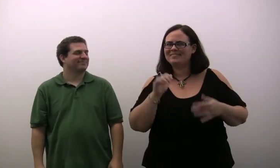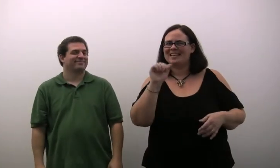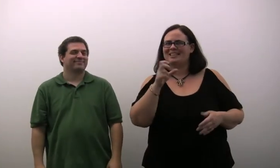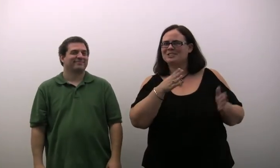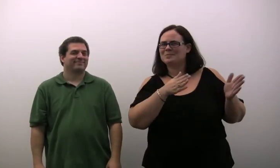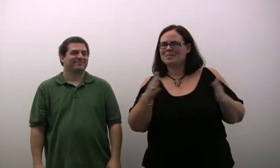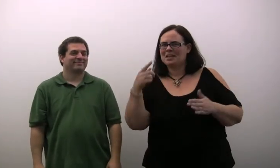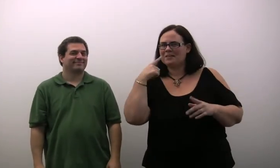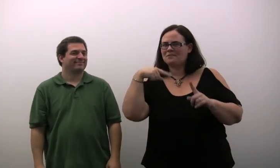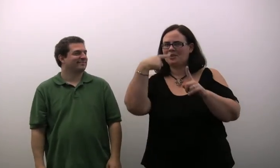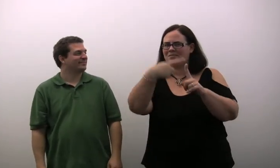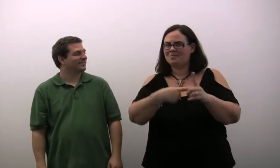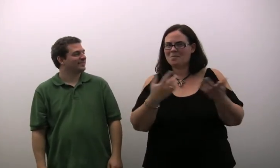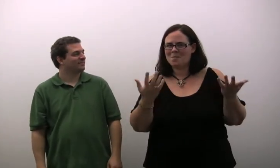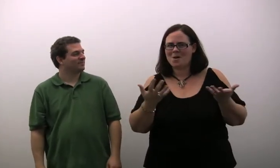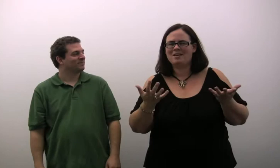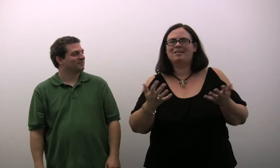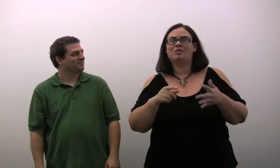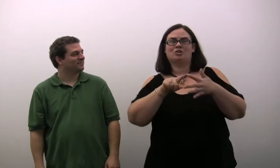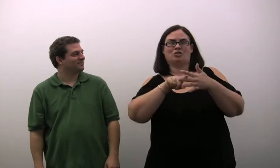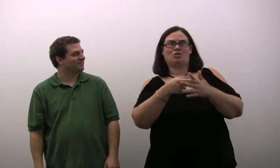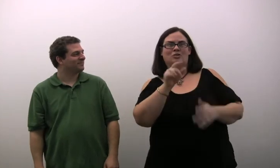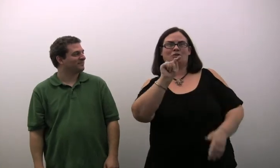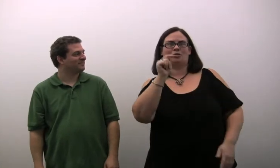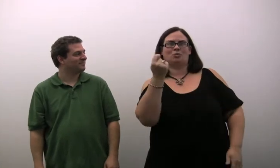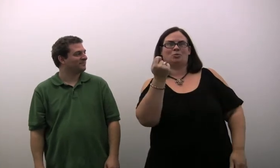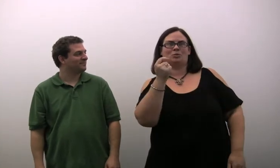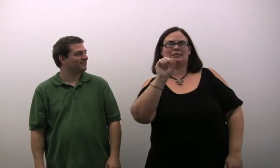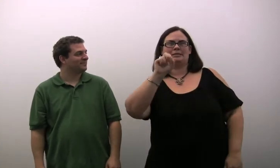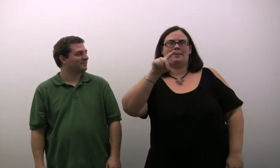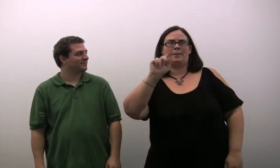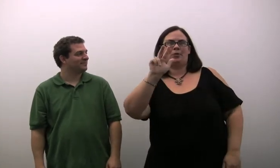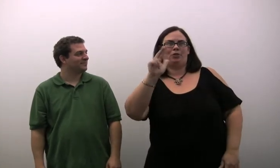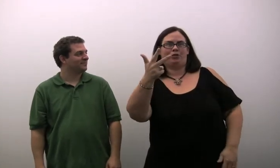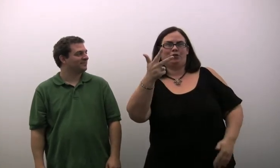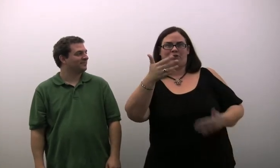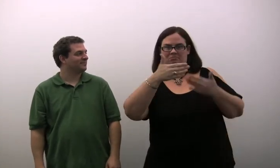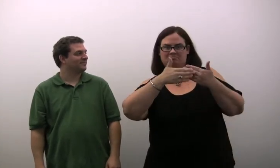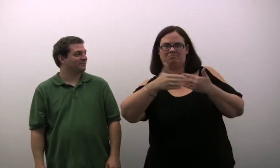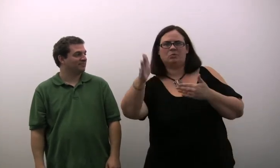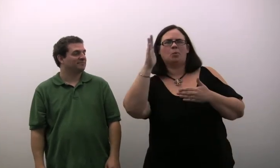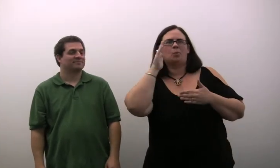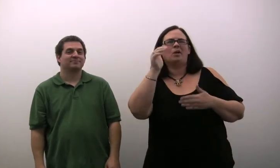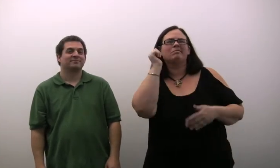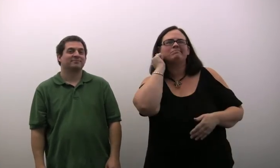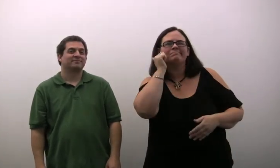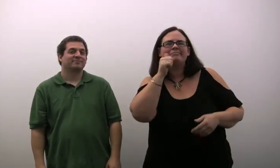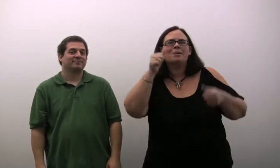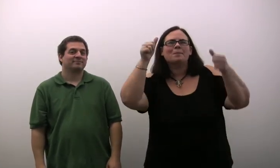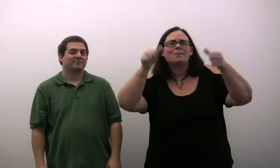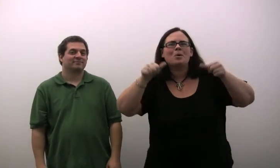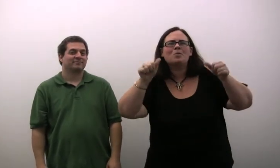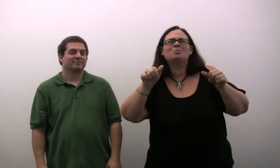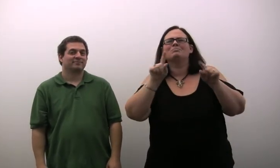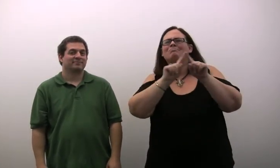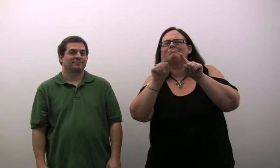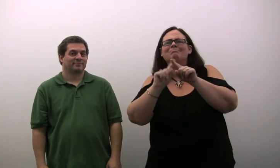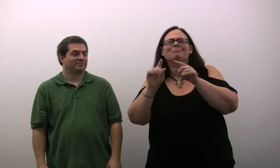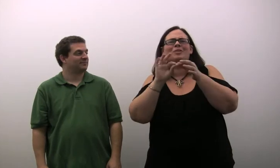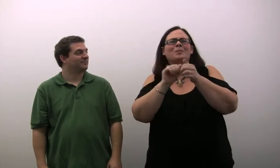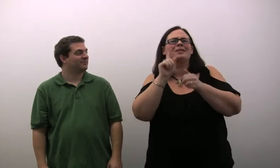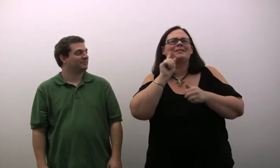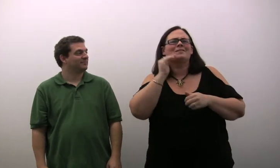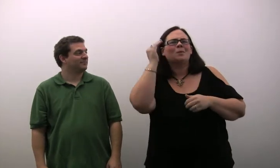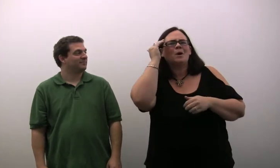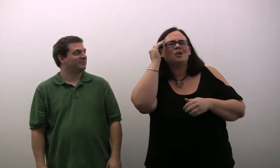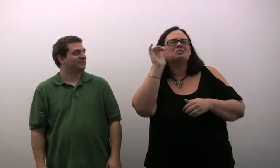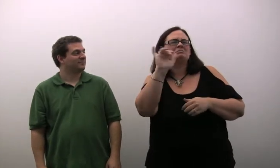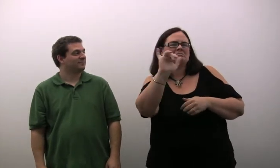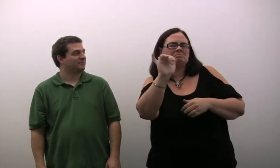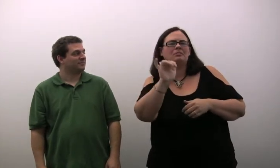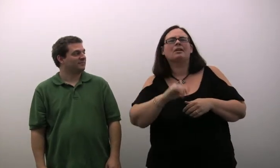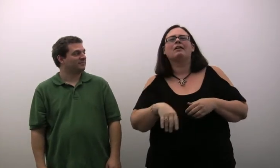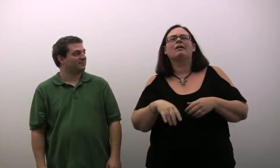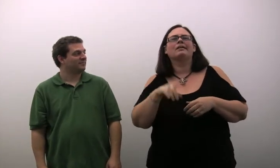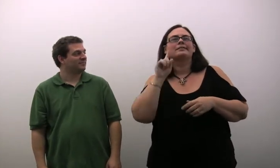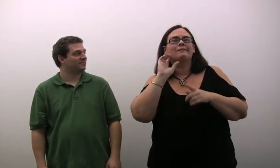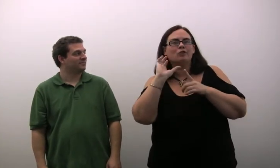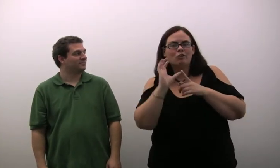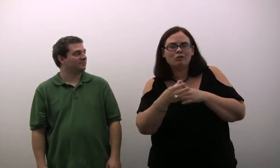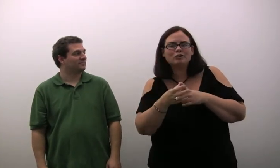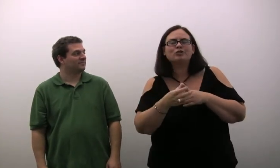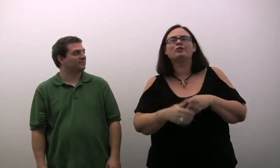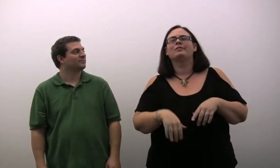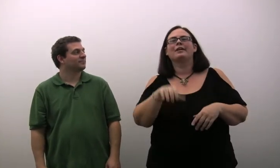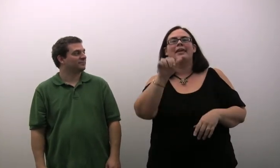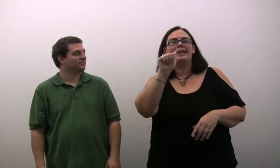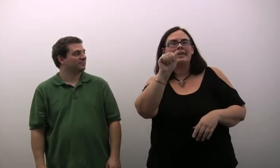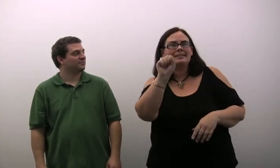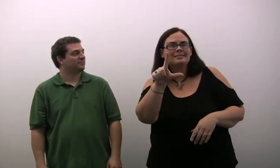Starting Tuesday, September 3rd, we will be posting daily news related to Deaf Culture,